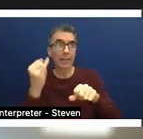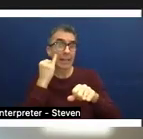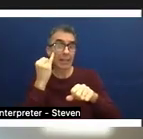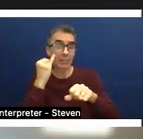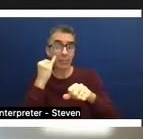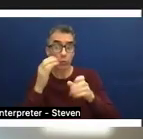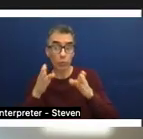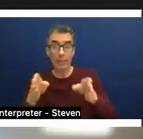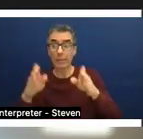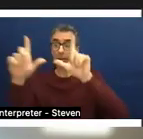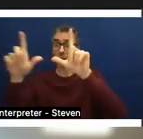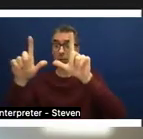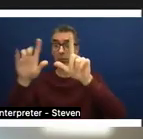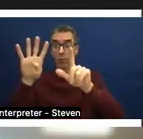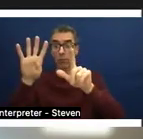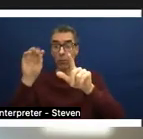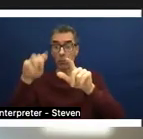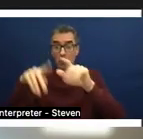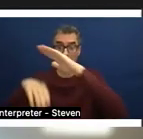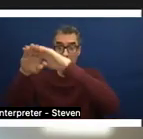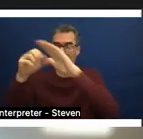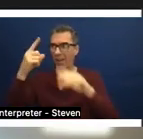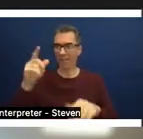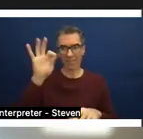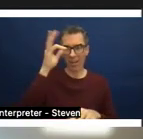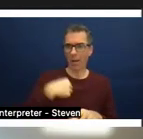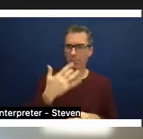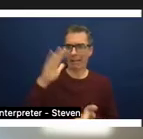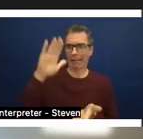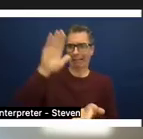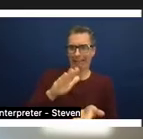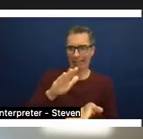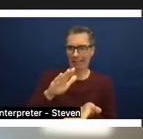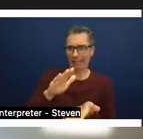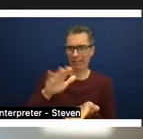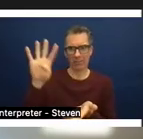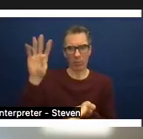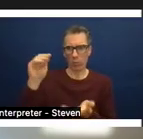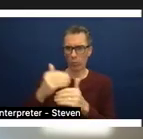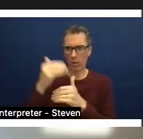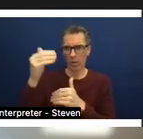which is obviously way faster than we want for Federal Boulevard. So why could we not consider them unfed Boulevard